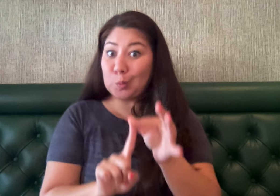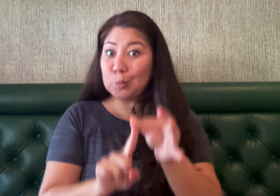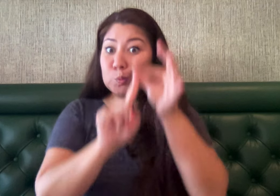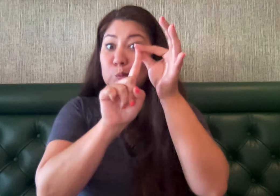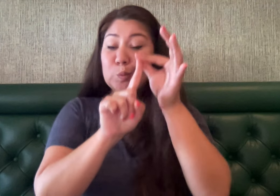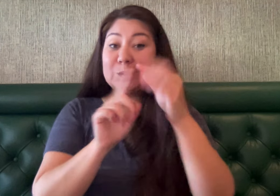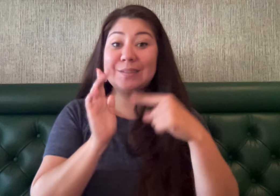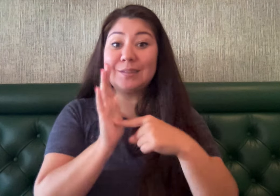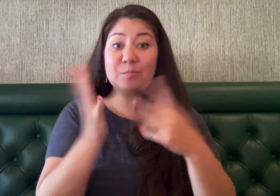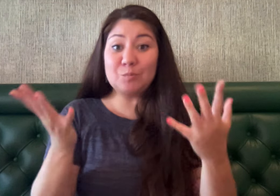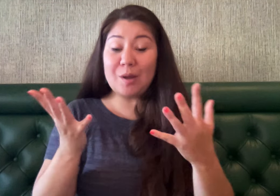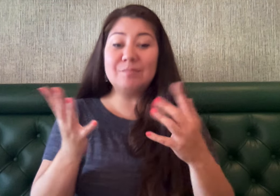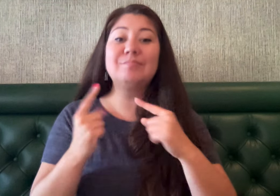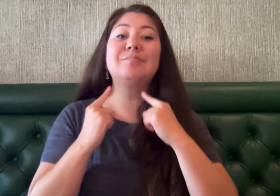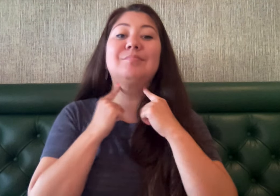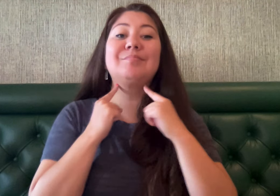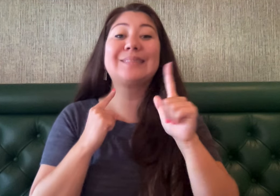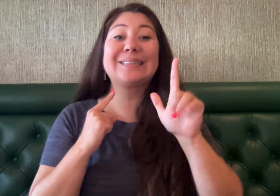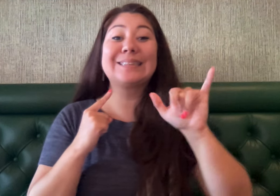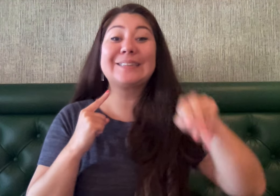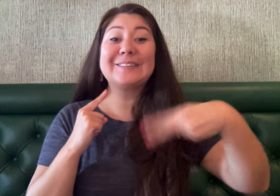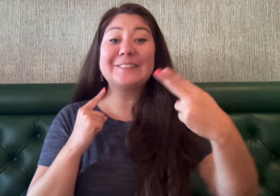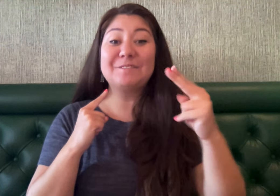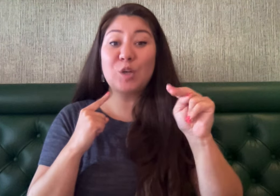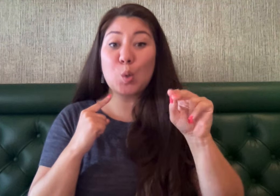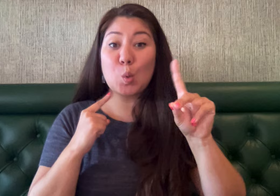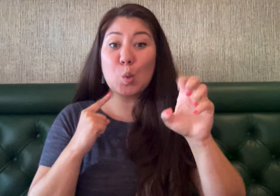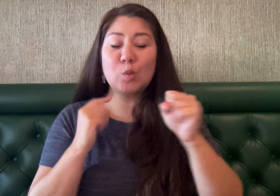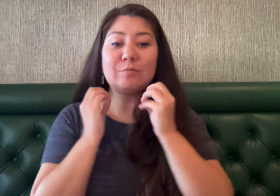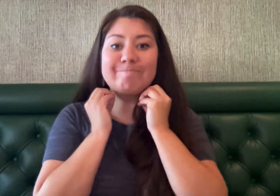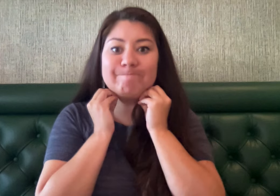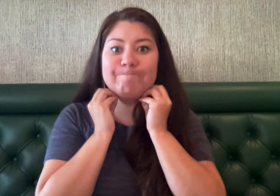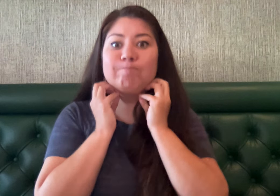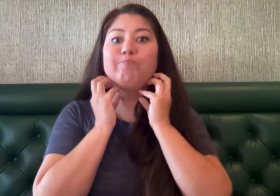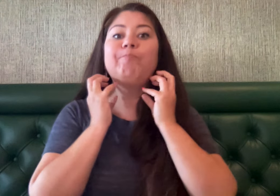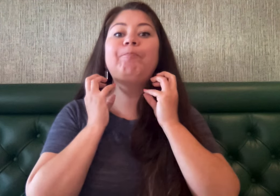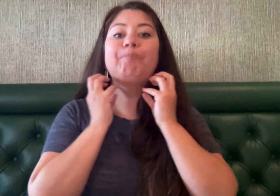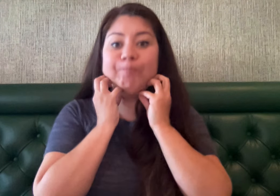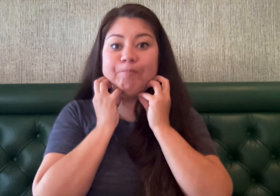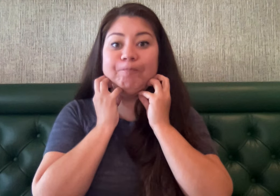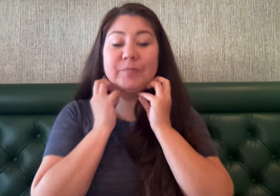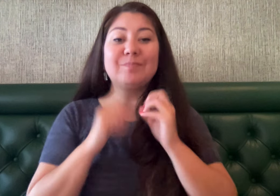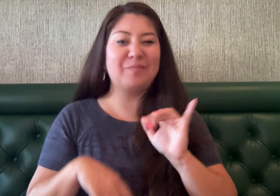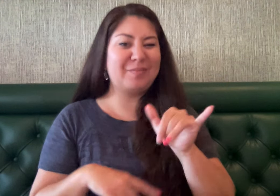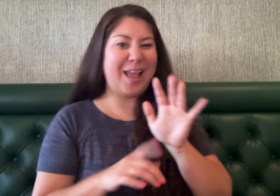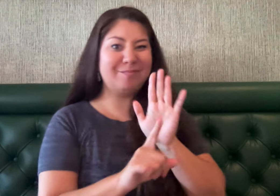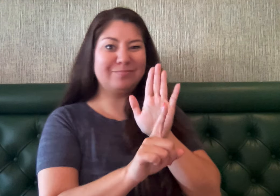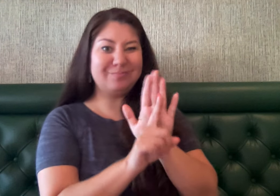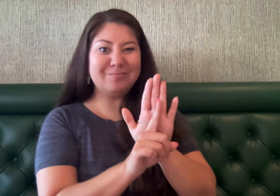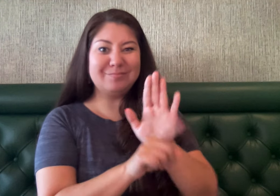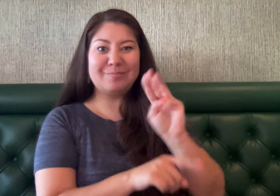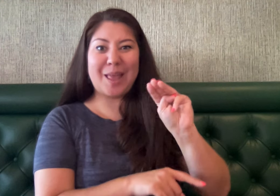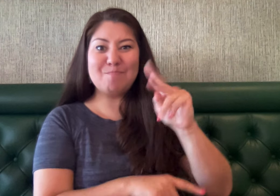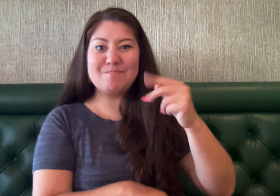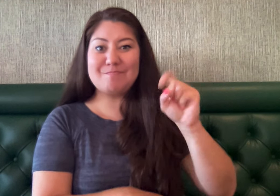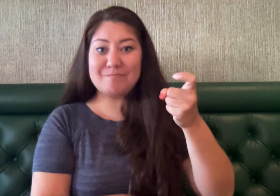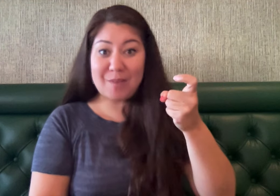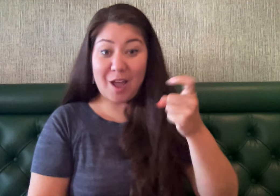but one symptom that is unique to monkeypox is the swollen lymph nodes